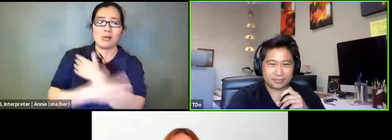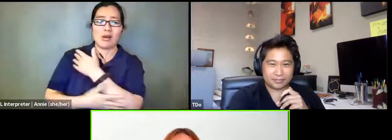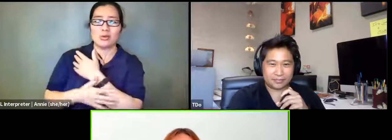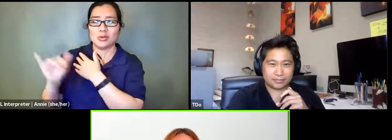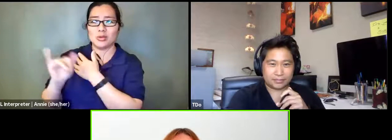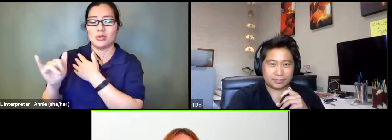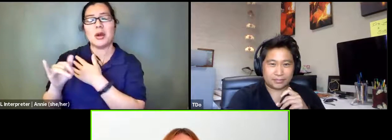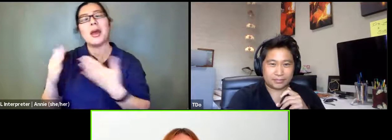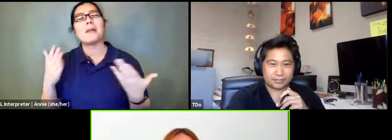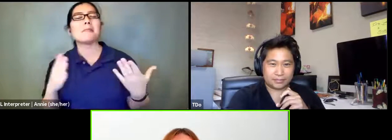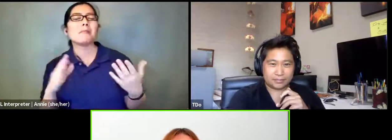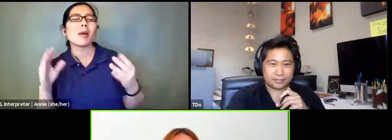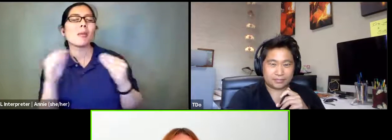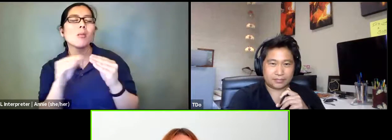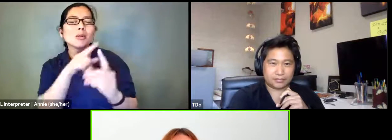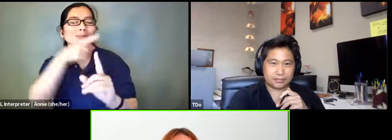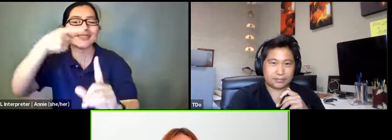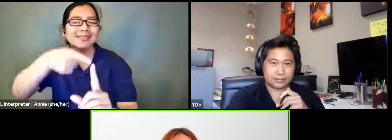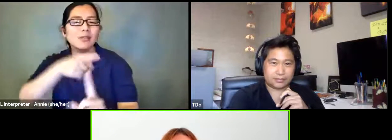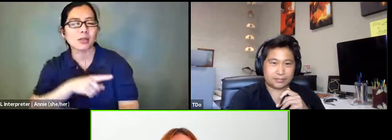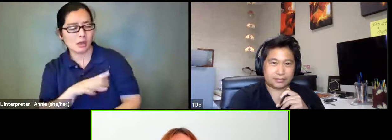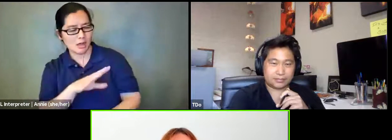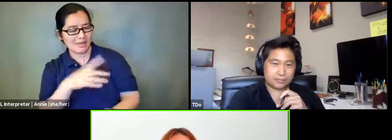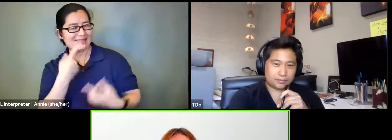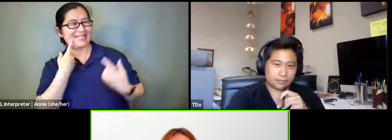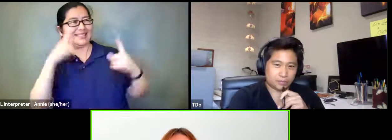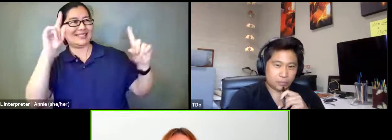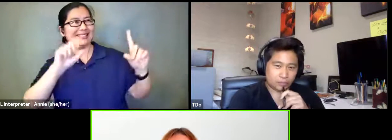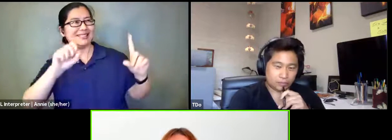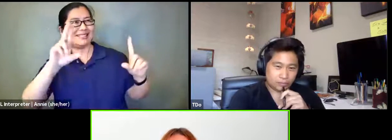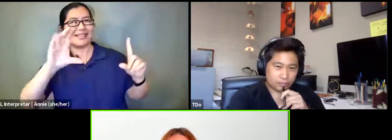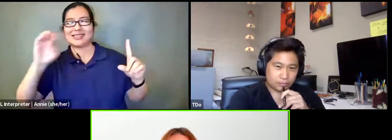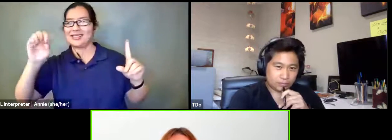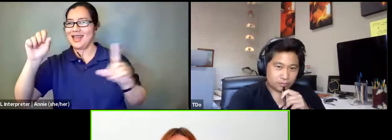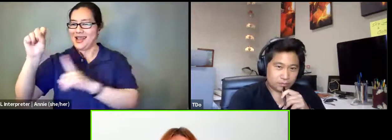to you? We have put a lot of effort and time into these conversations and addressing the